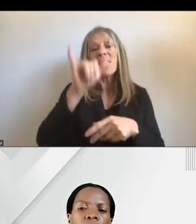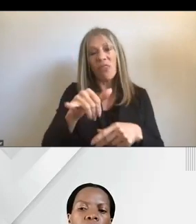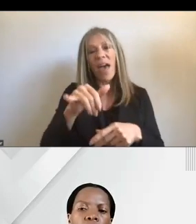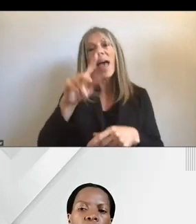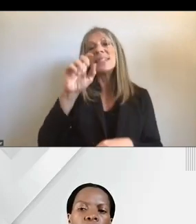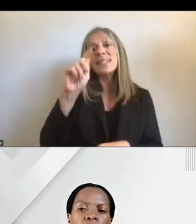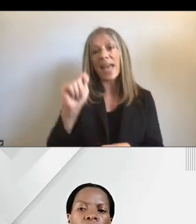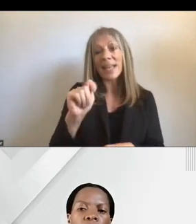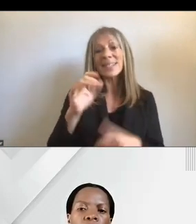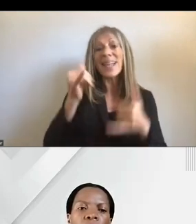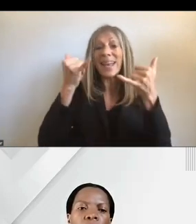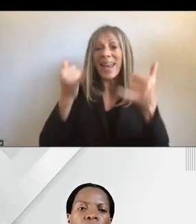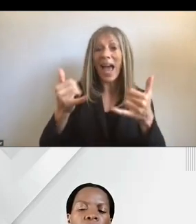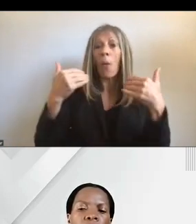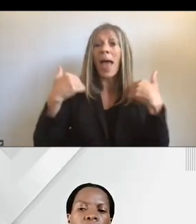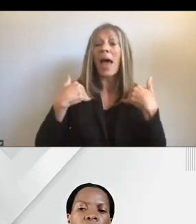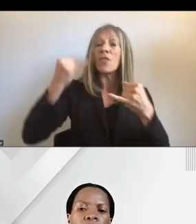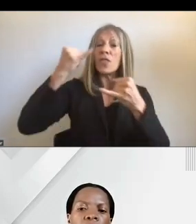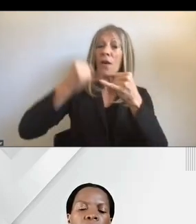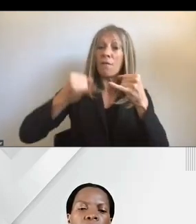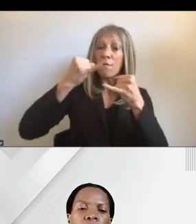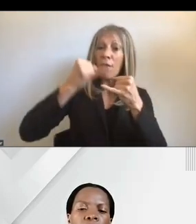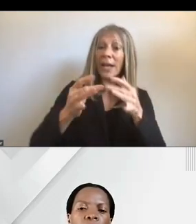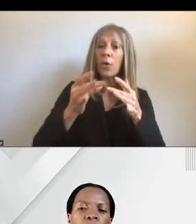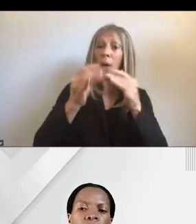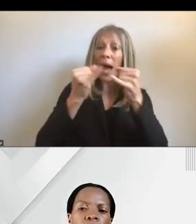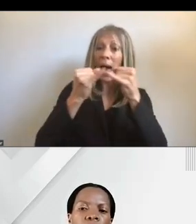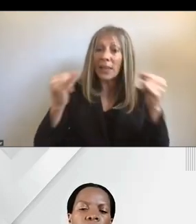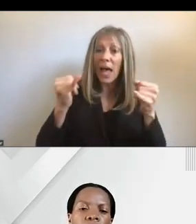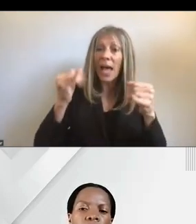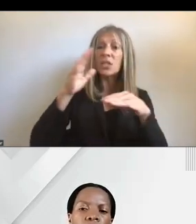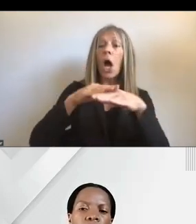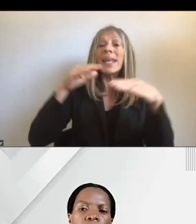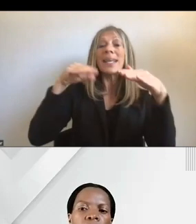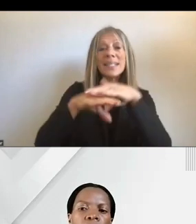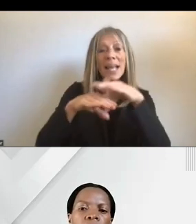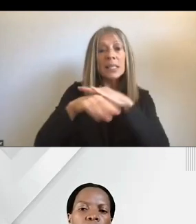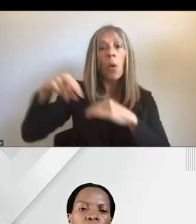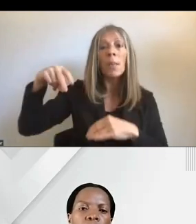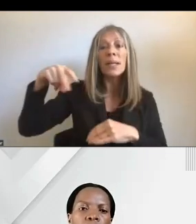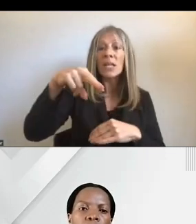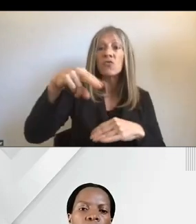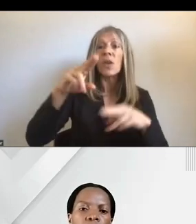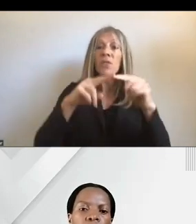now issued the finalized guidelines on accessible pedestrian facilities in the public right-of-way.